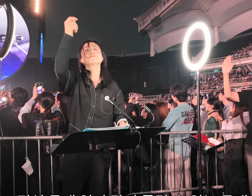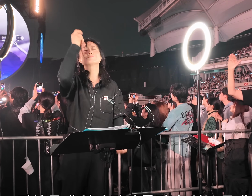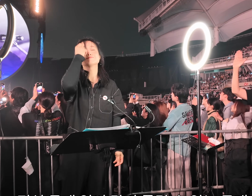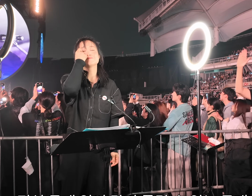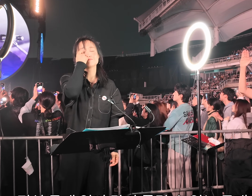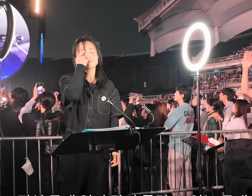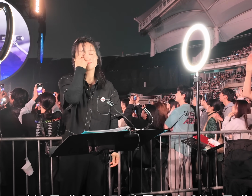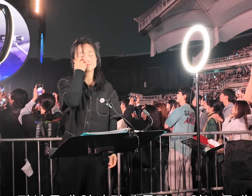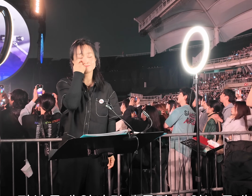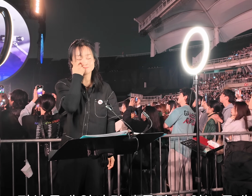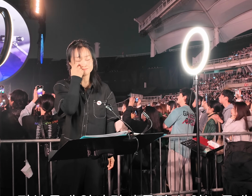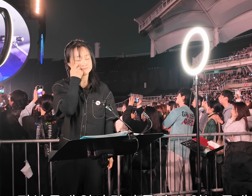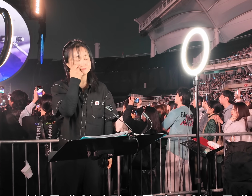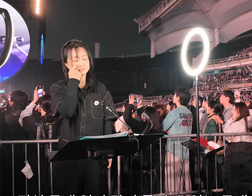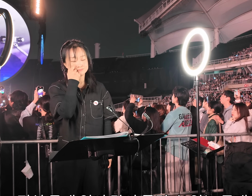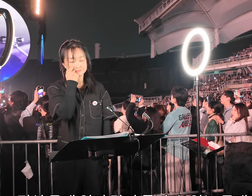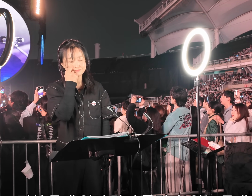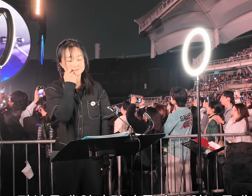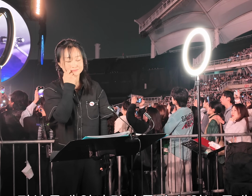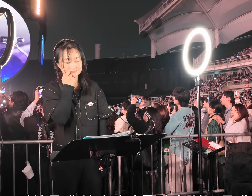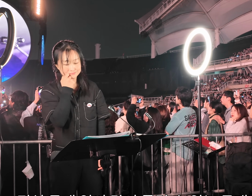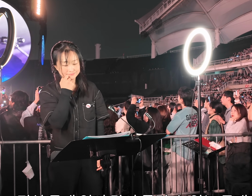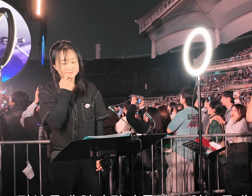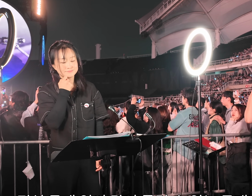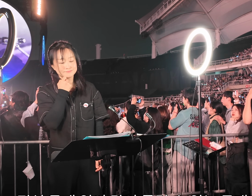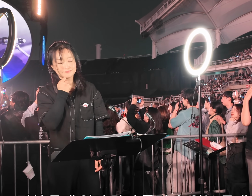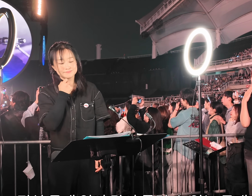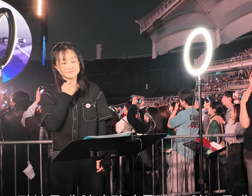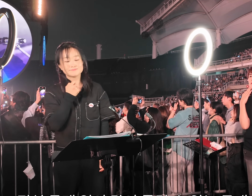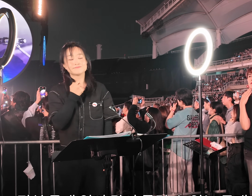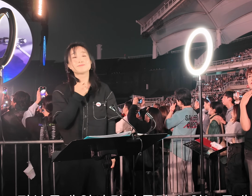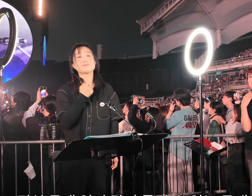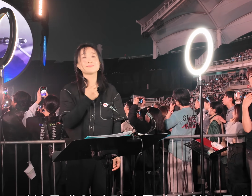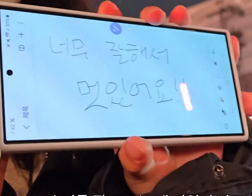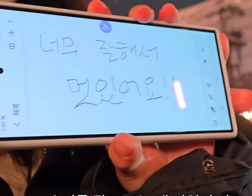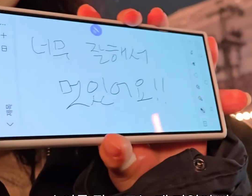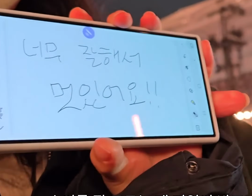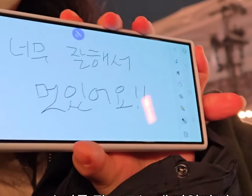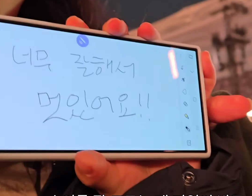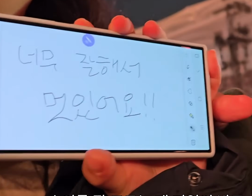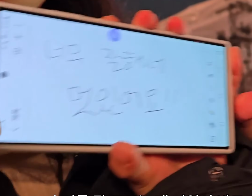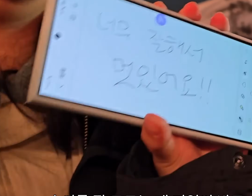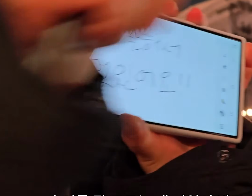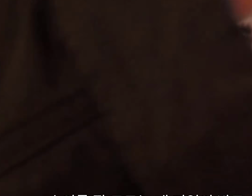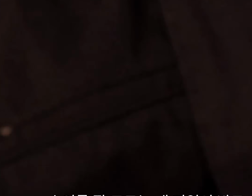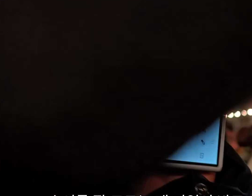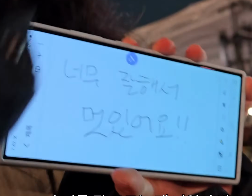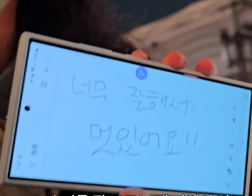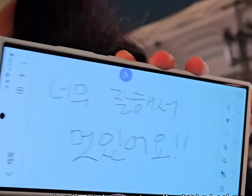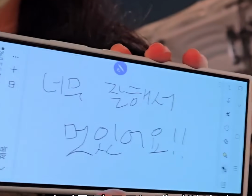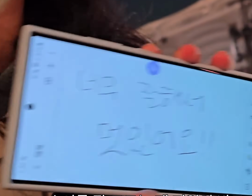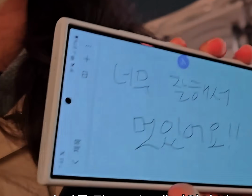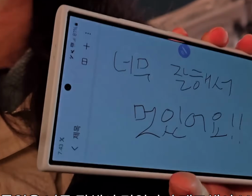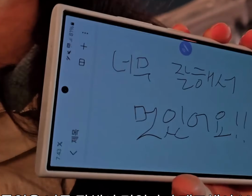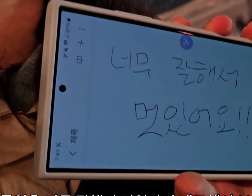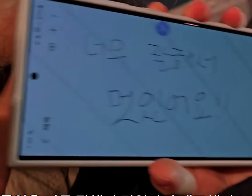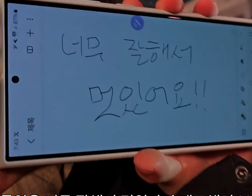this stage was made for everyone to enjoy. Even my hearing friend, who doesn’t know sign language,